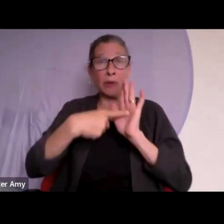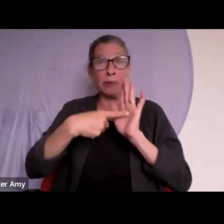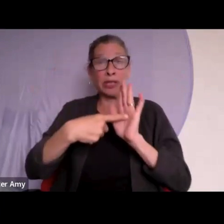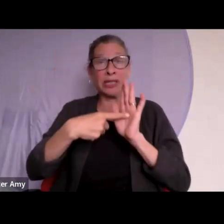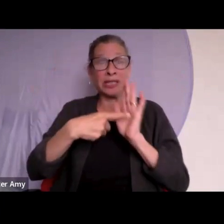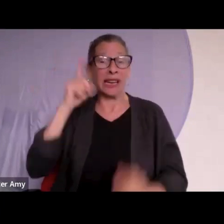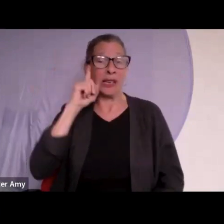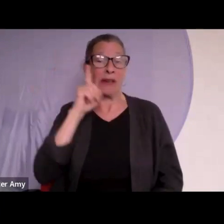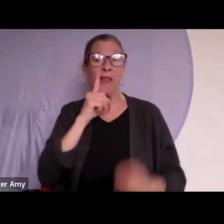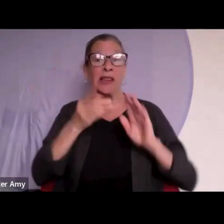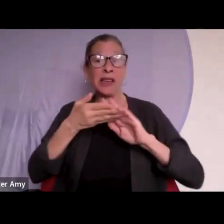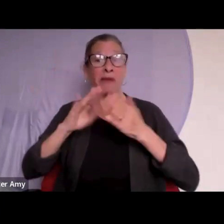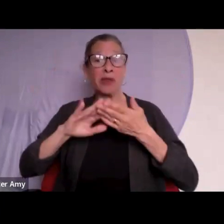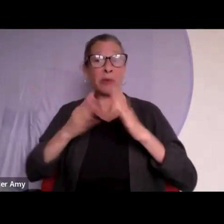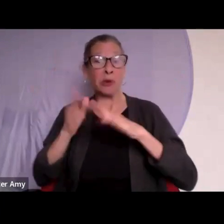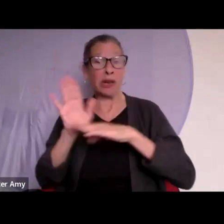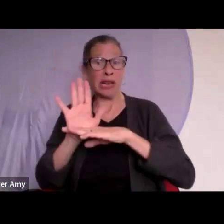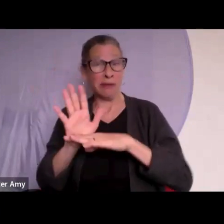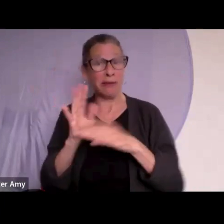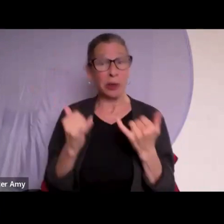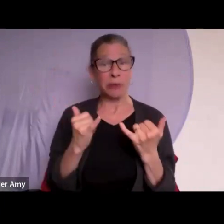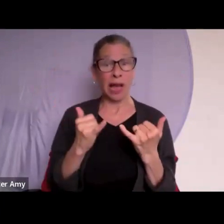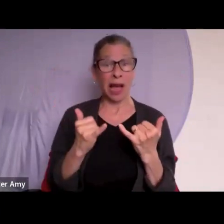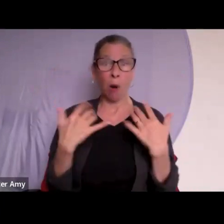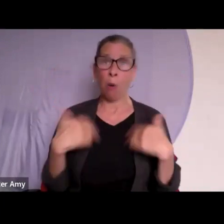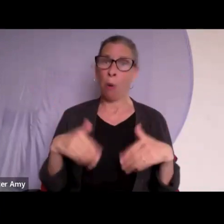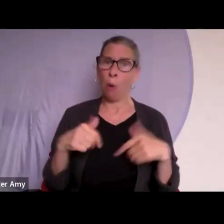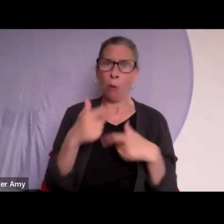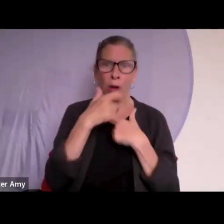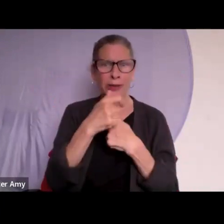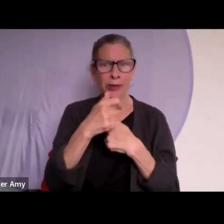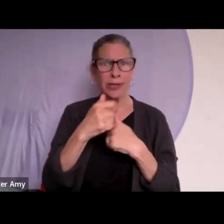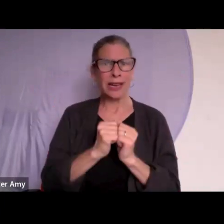community in film, which is very interesting. My explanation for